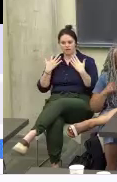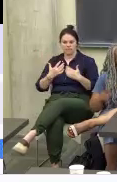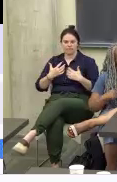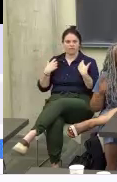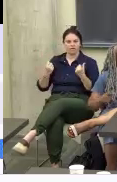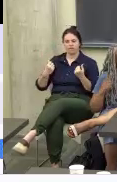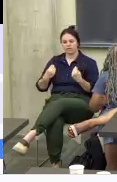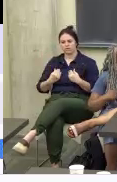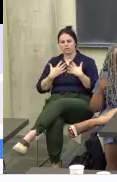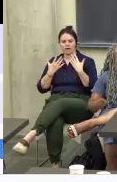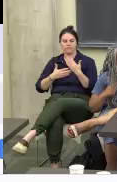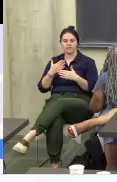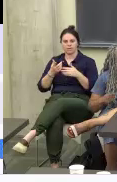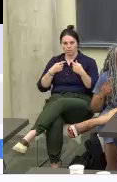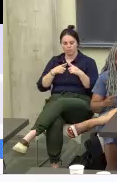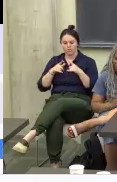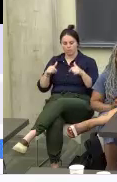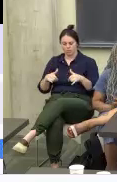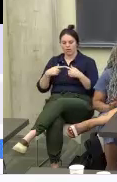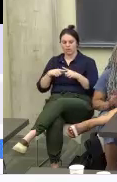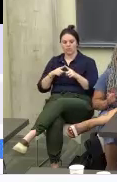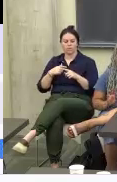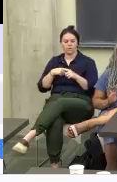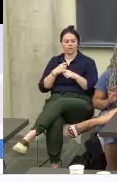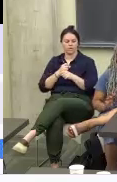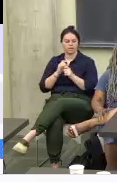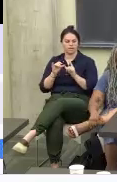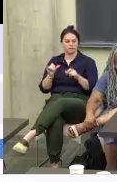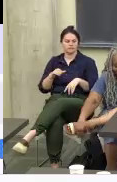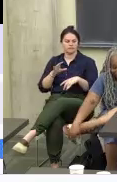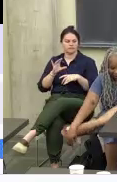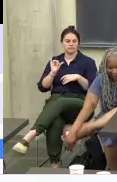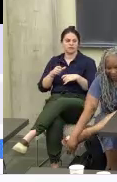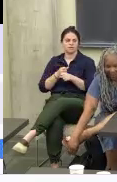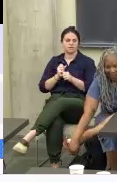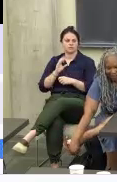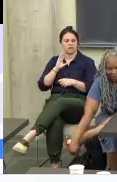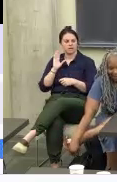we are creating the systems that will make that possible. I know I'm getting, you know.